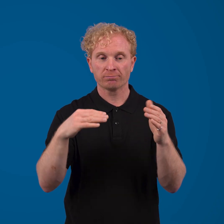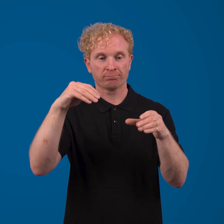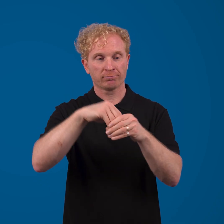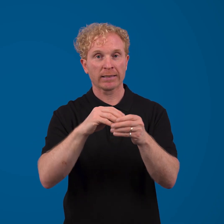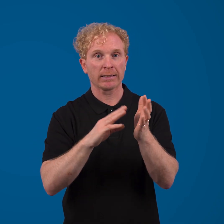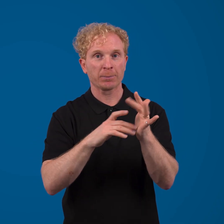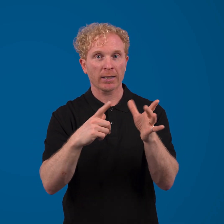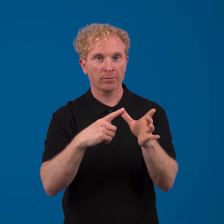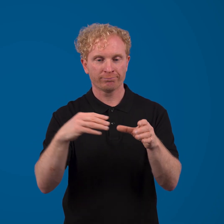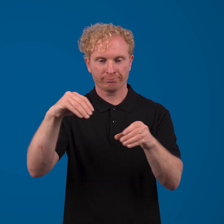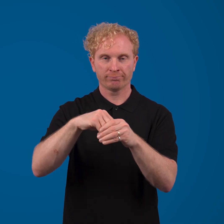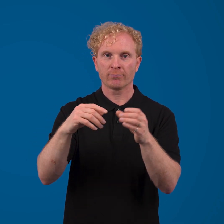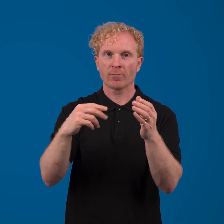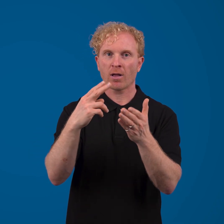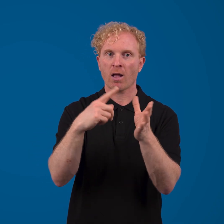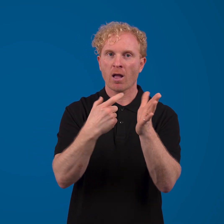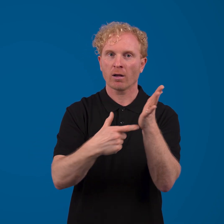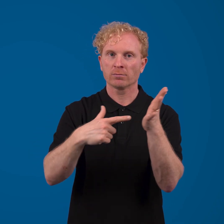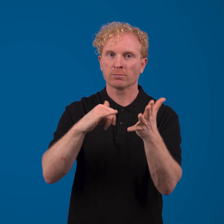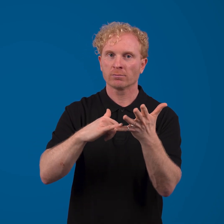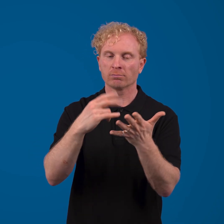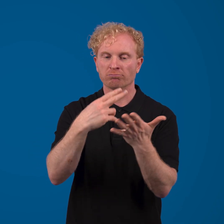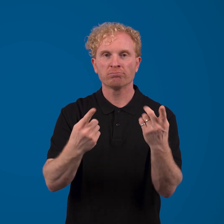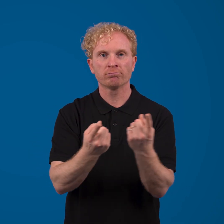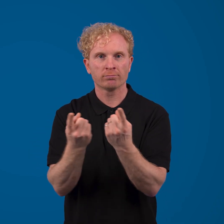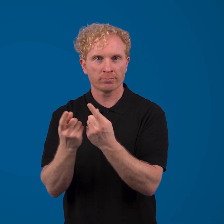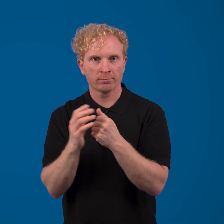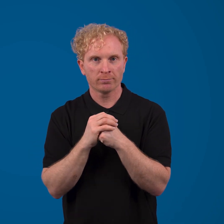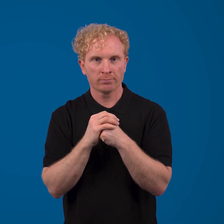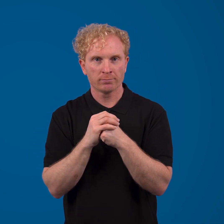in the media and the arts.